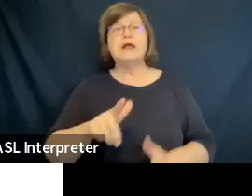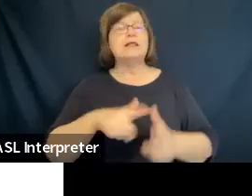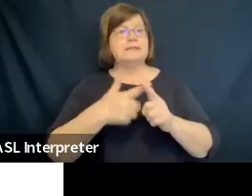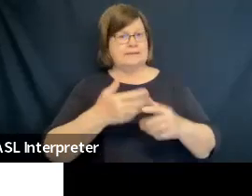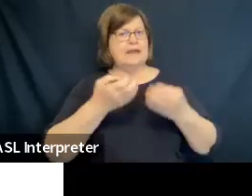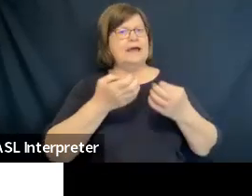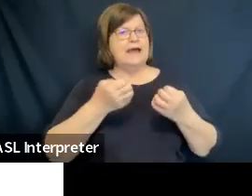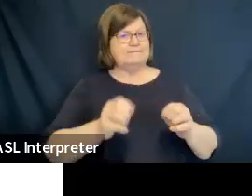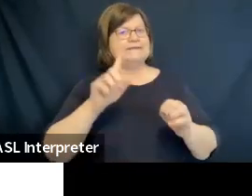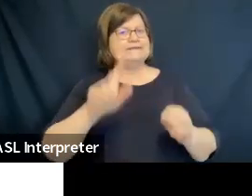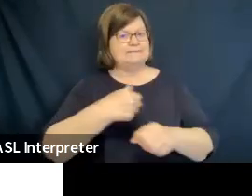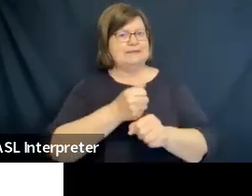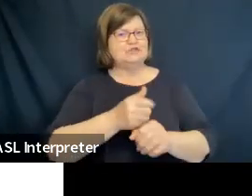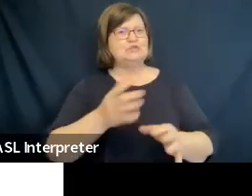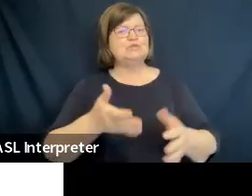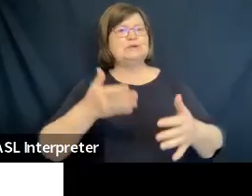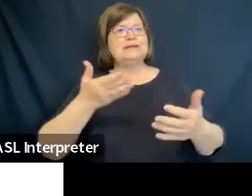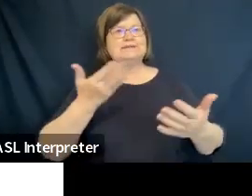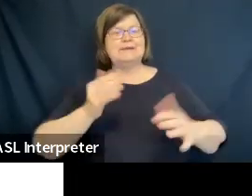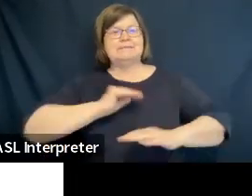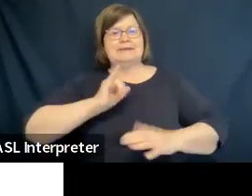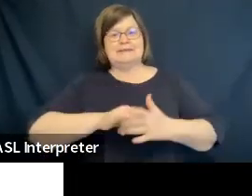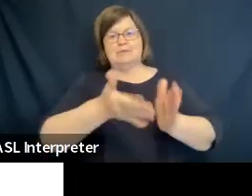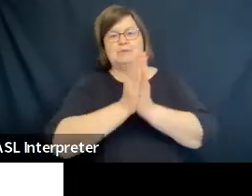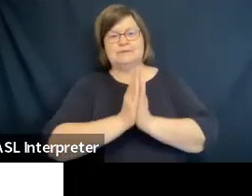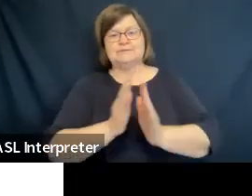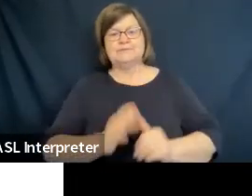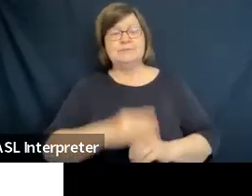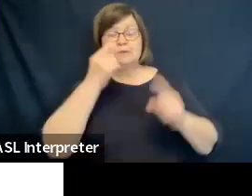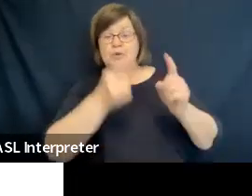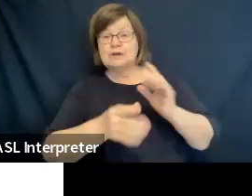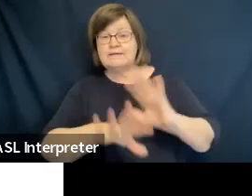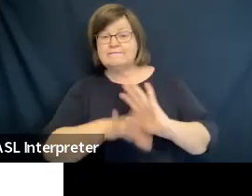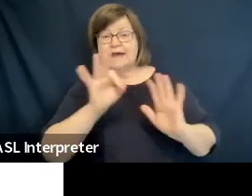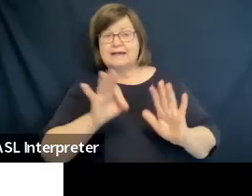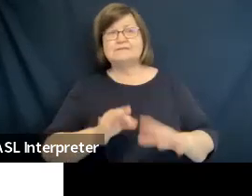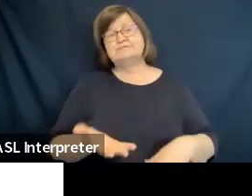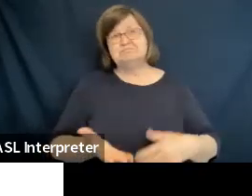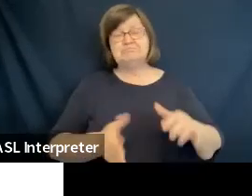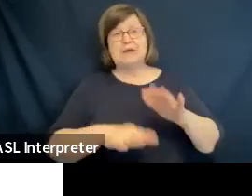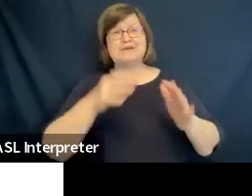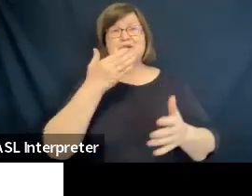accommodate that request. The goal is to find a practical solution that provides communication,